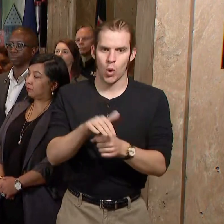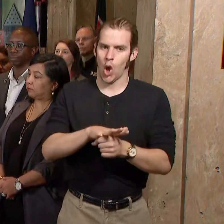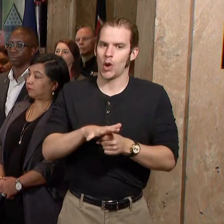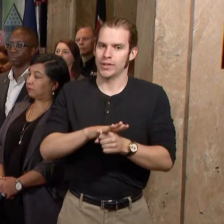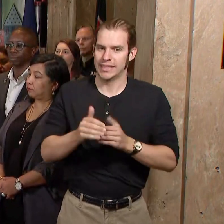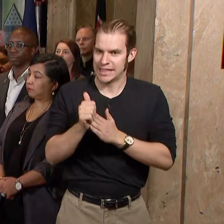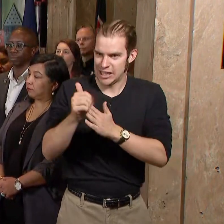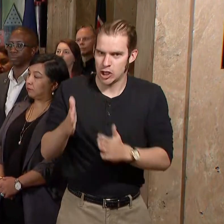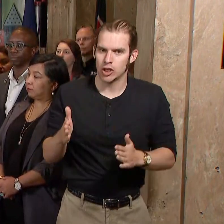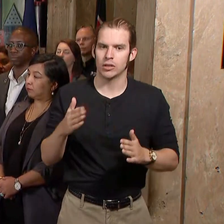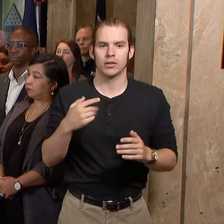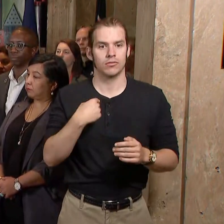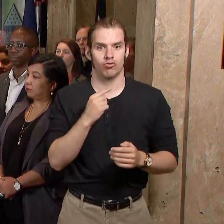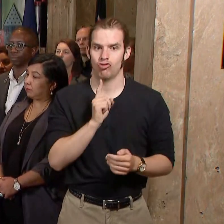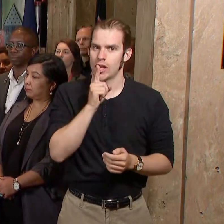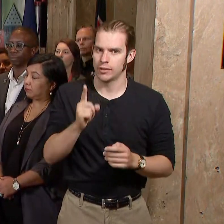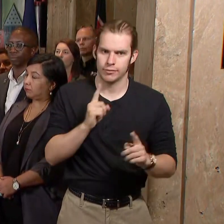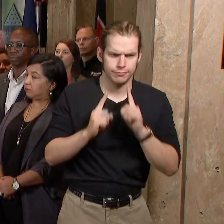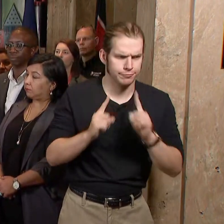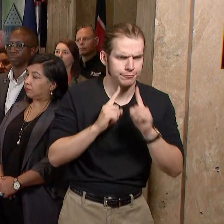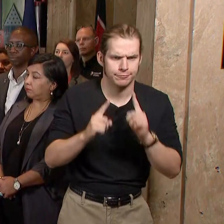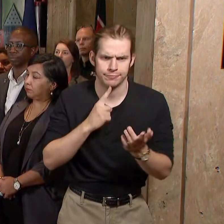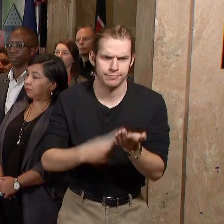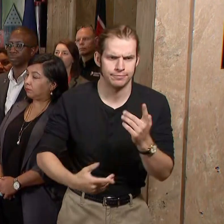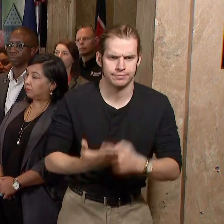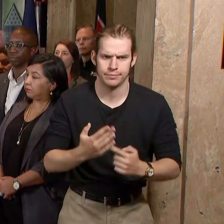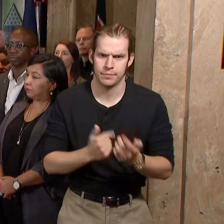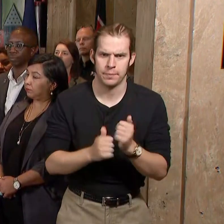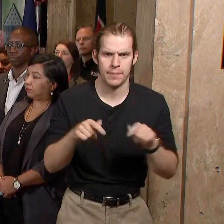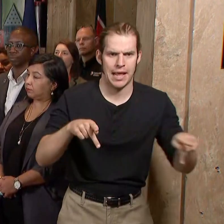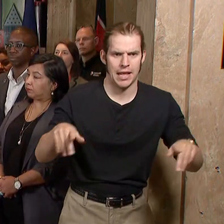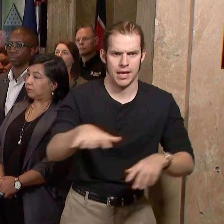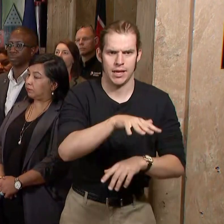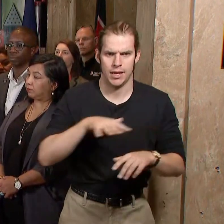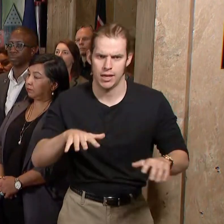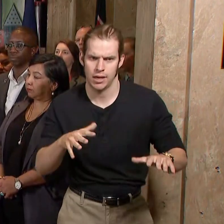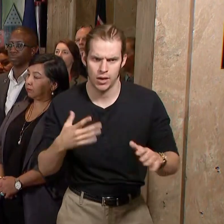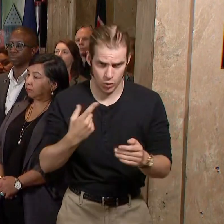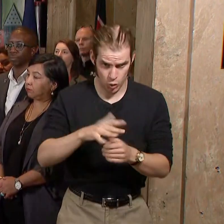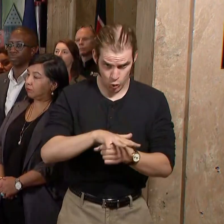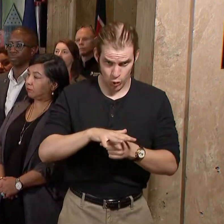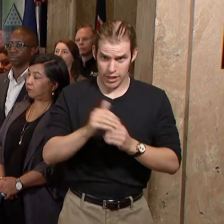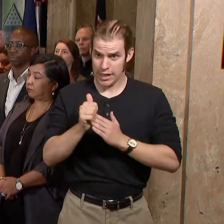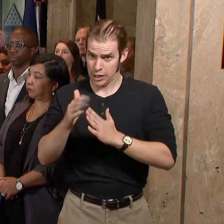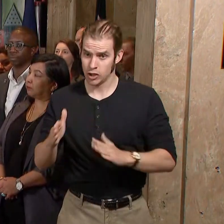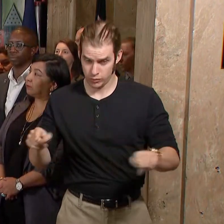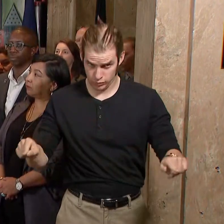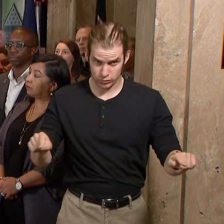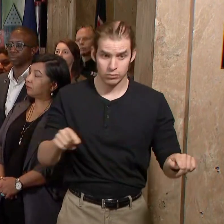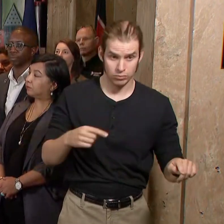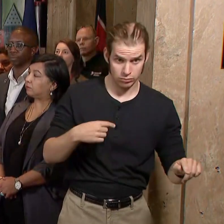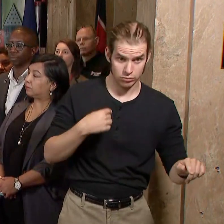with folks who are in house. That's the balance of my time today. We'll be in conversations with folks who are have this lived experience to help understand what their needs